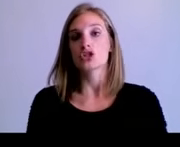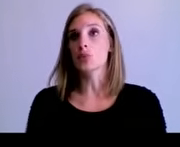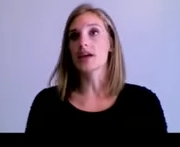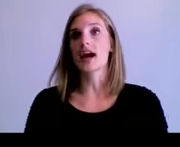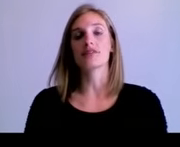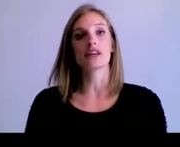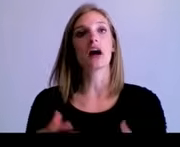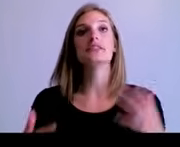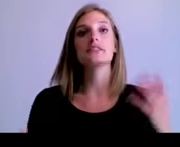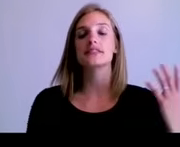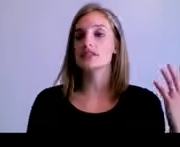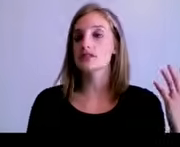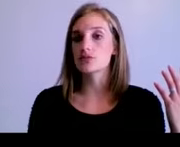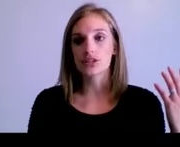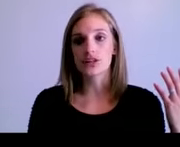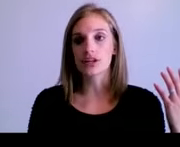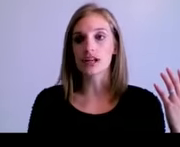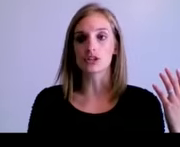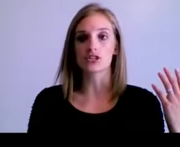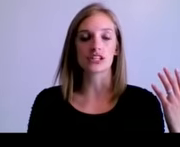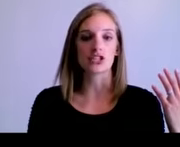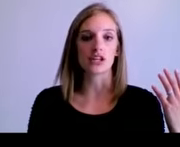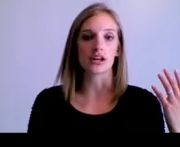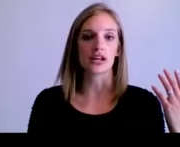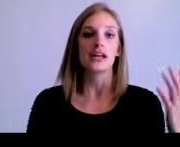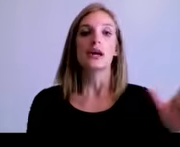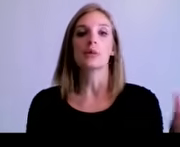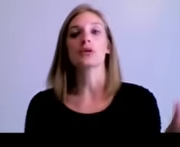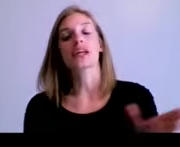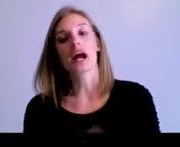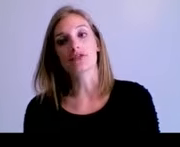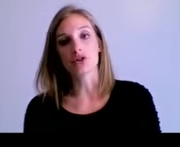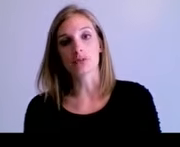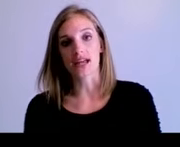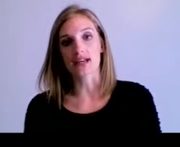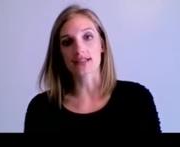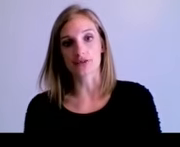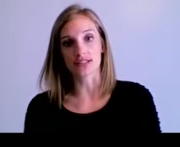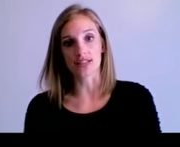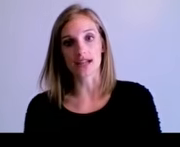So we have tons and tons of words in our English dictionary but we only have so many ASL signs